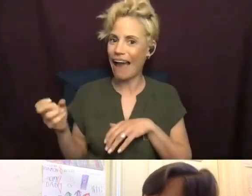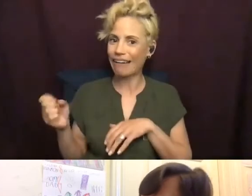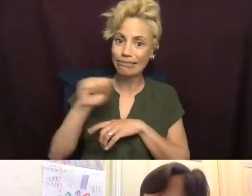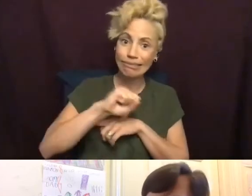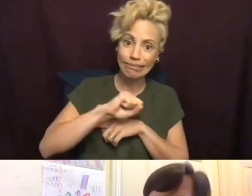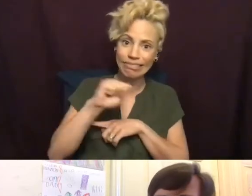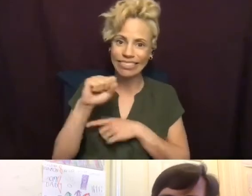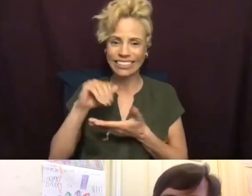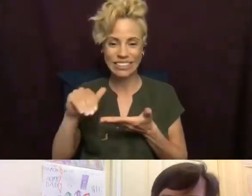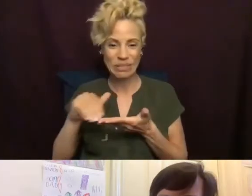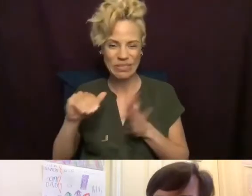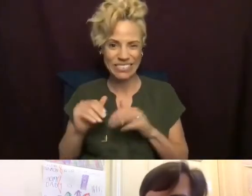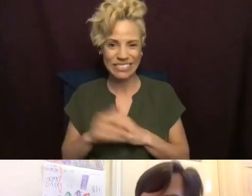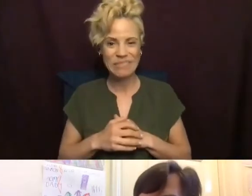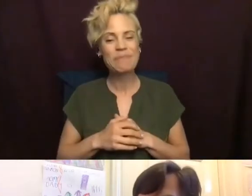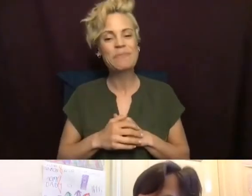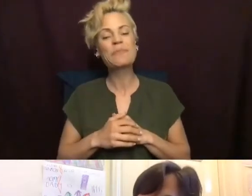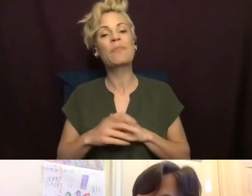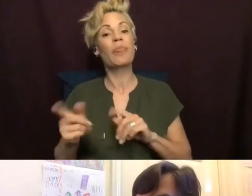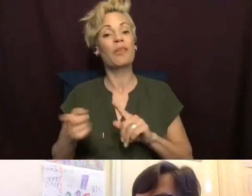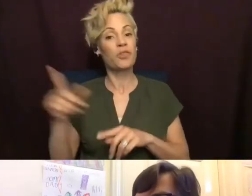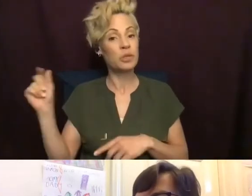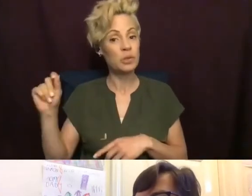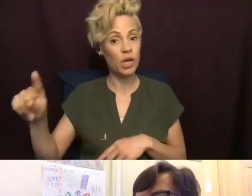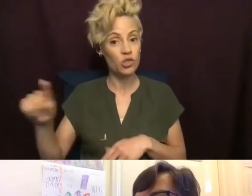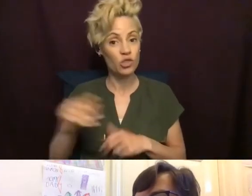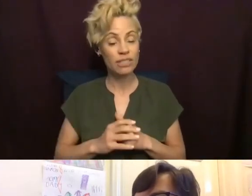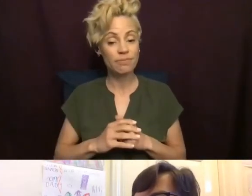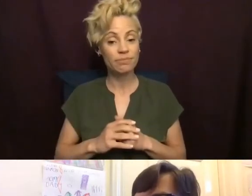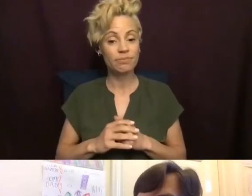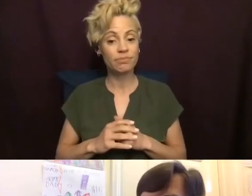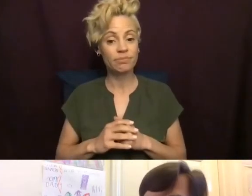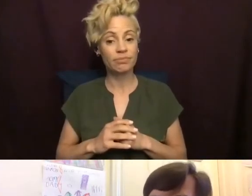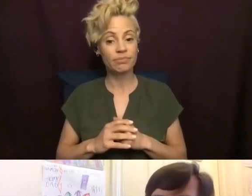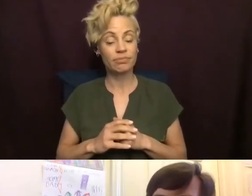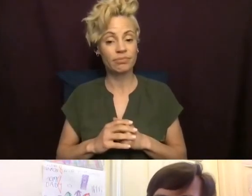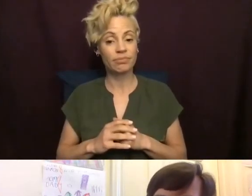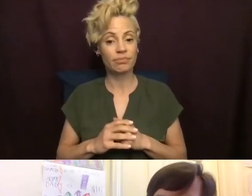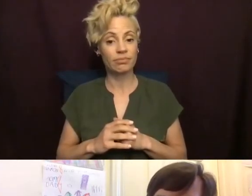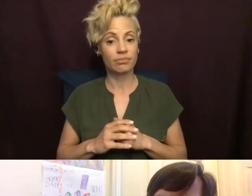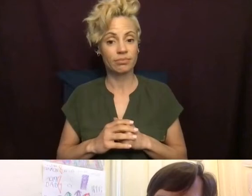The first question is, "Should somebody submit their disability